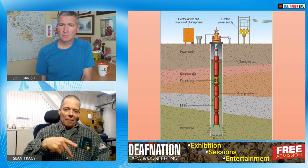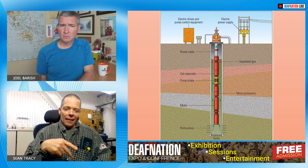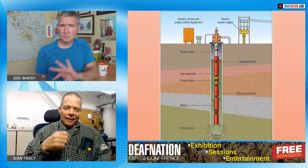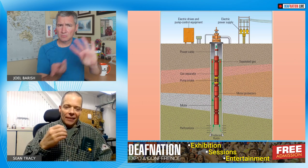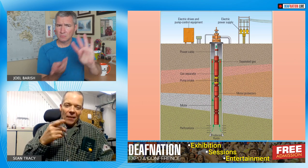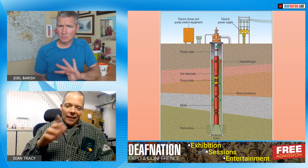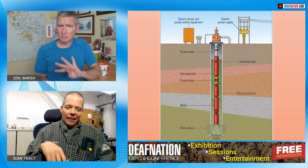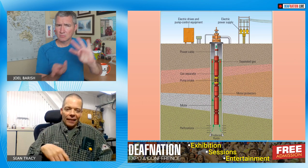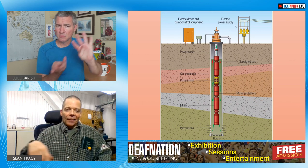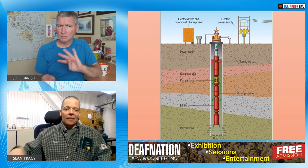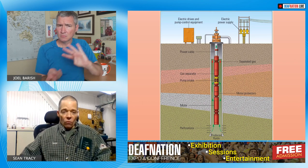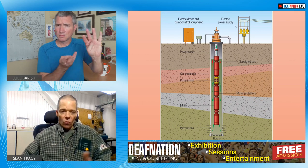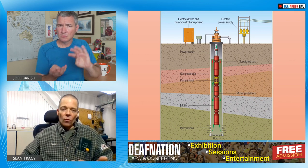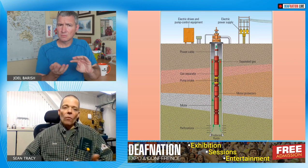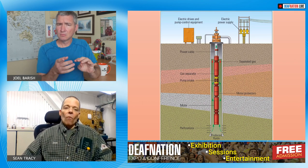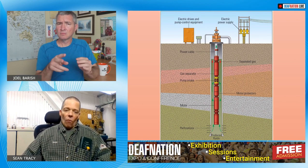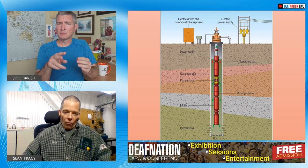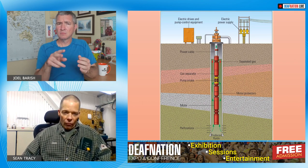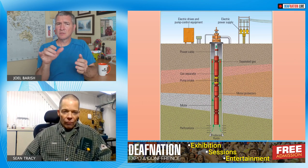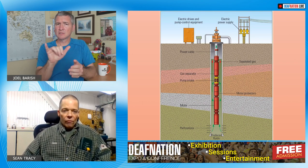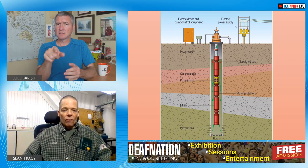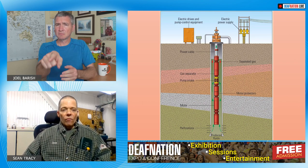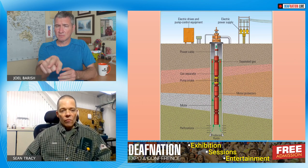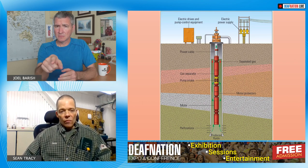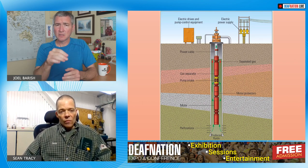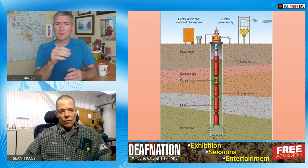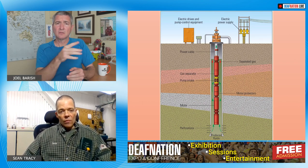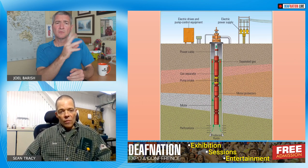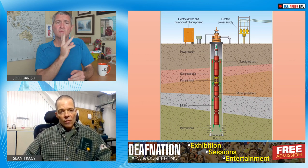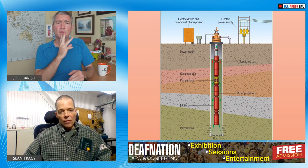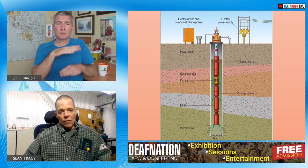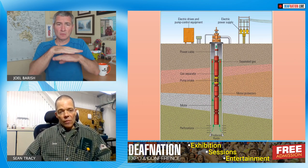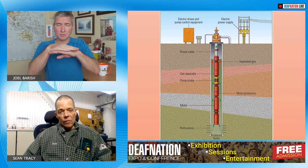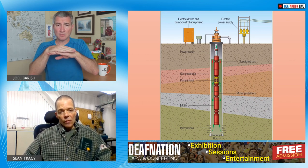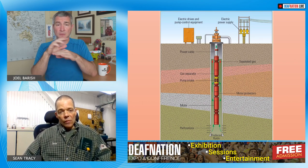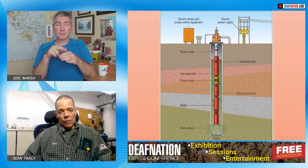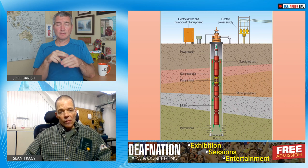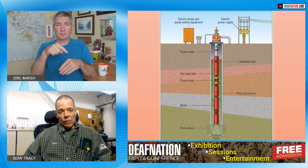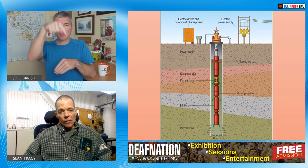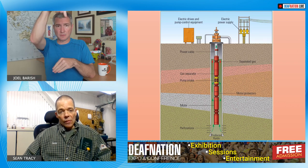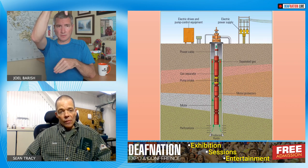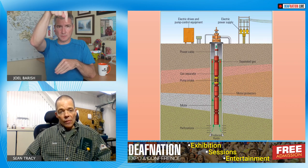to the surface! So it starts pumping the oil up. So when you're drilling in the water or on land,